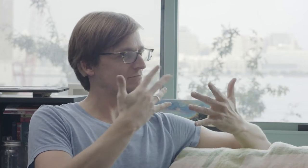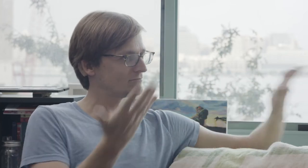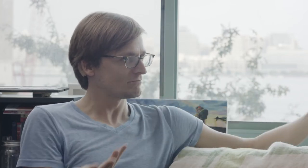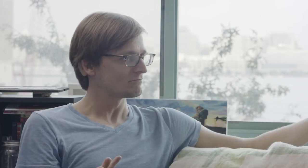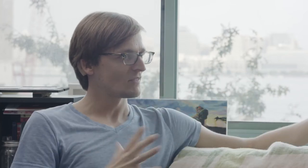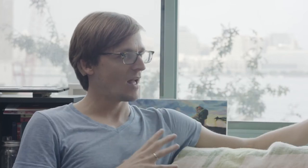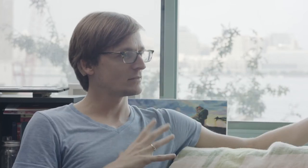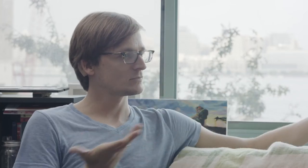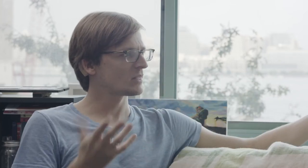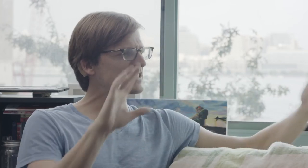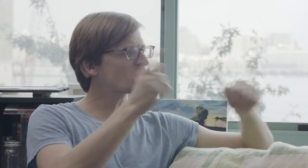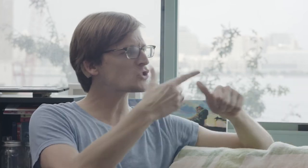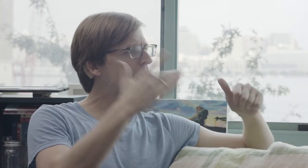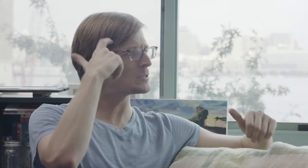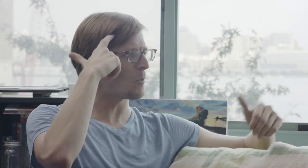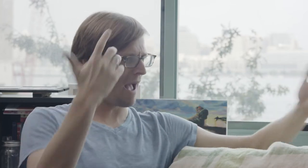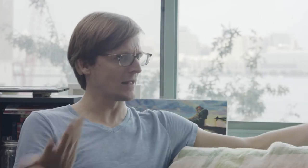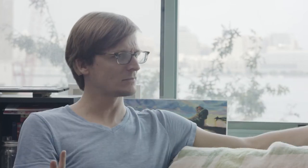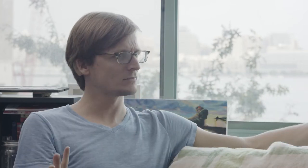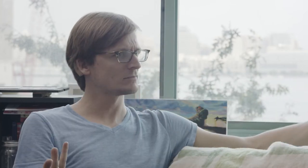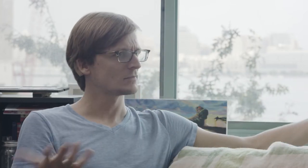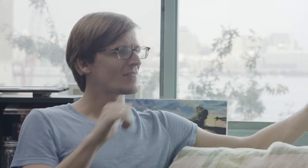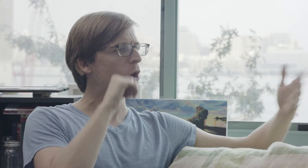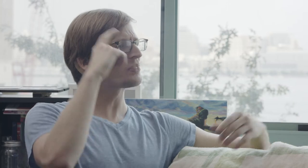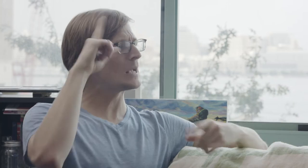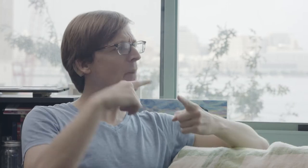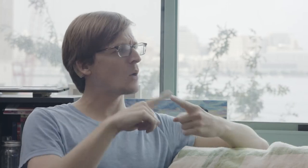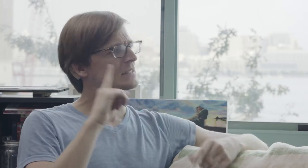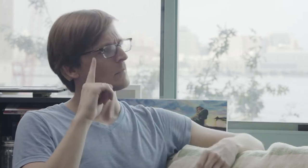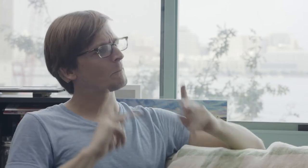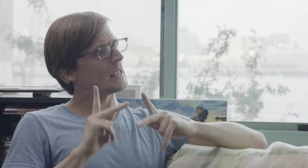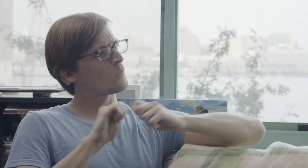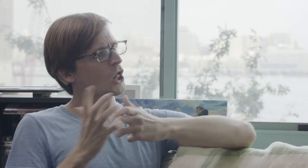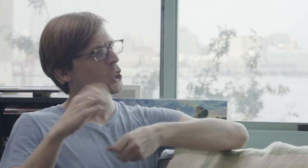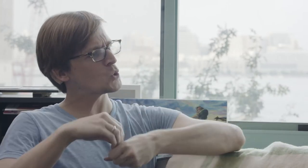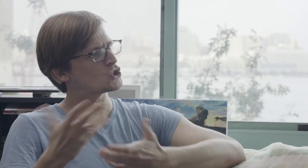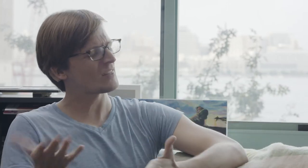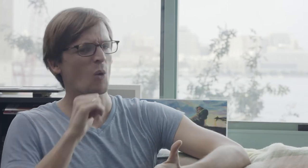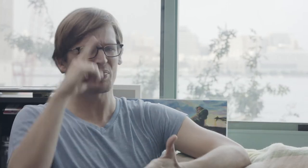they want singers, right? Obviously, that's the first person you would think to call in. You wouldn't necessarily think about inclusion